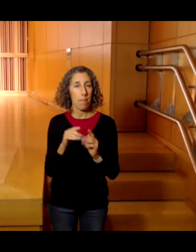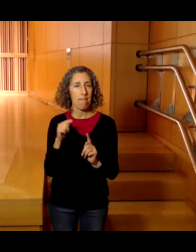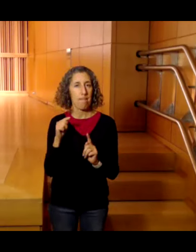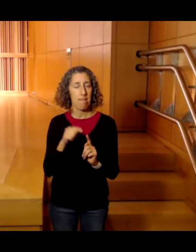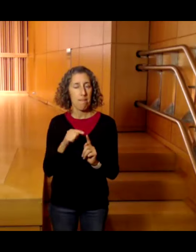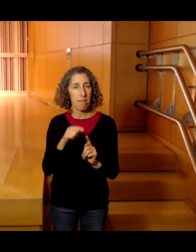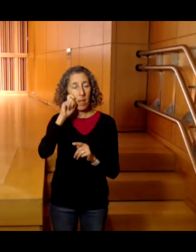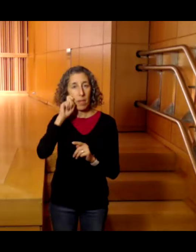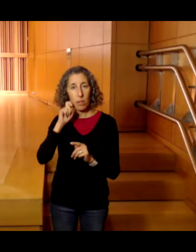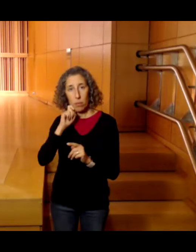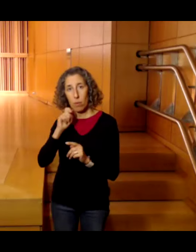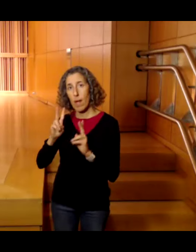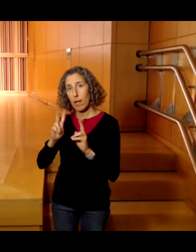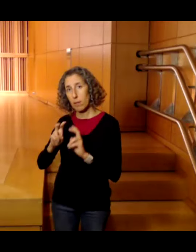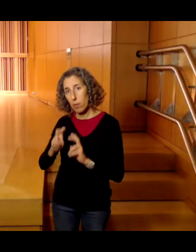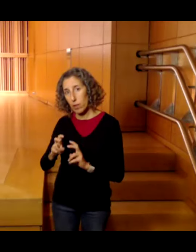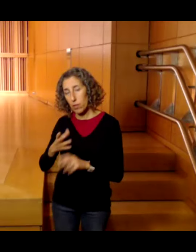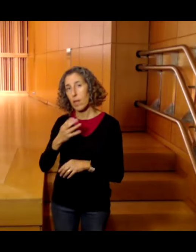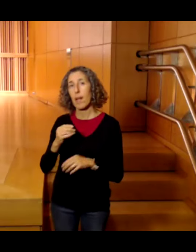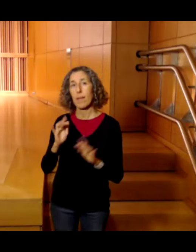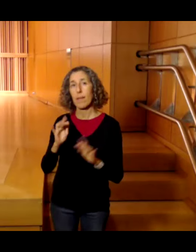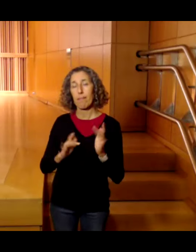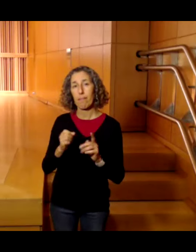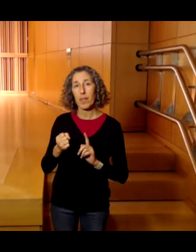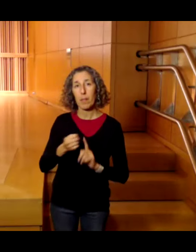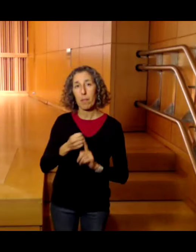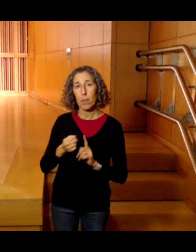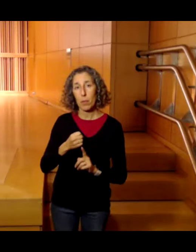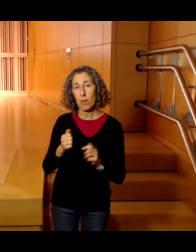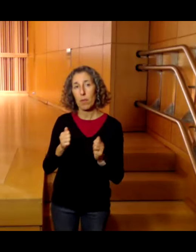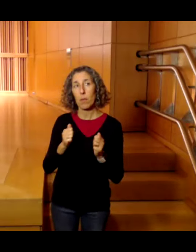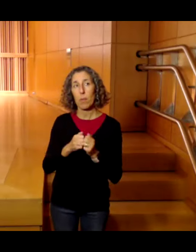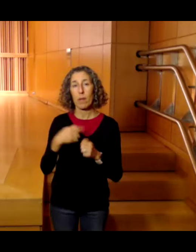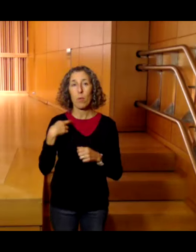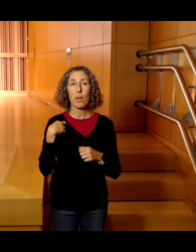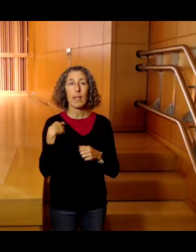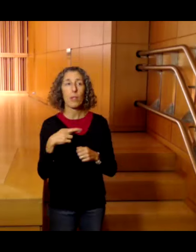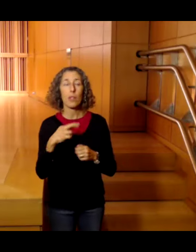and abuse through his equally compelling descriptions of the religious communities in which he lived.